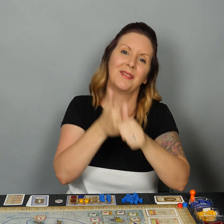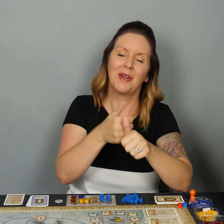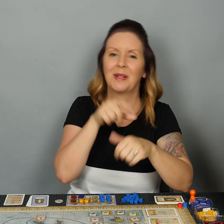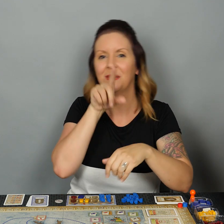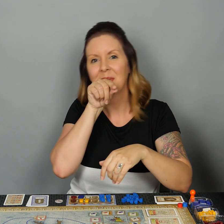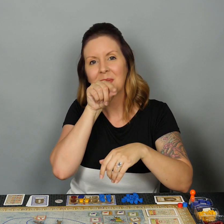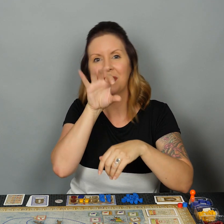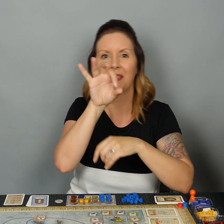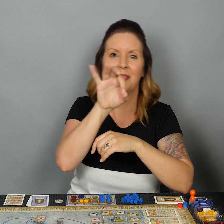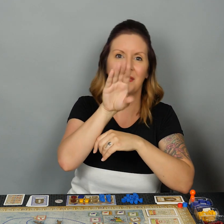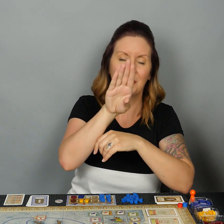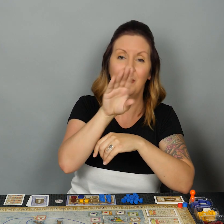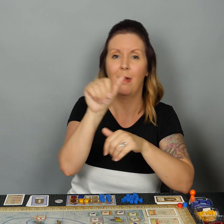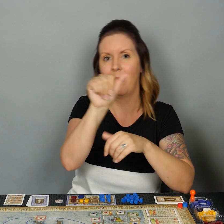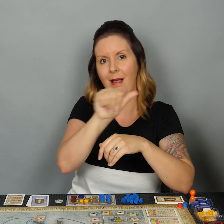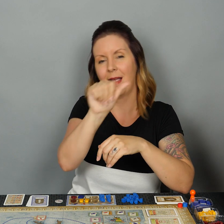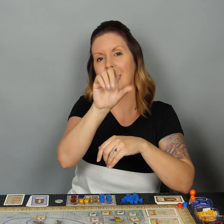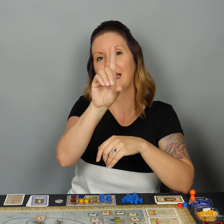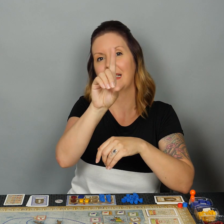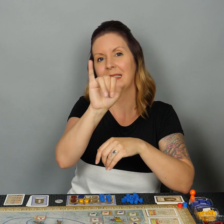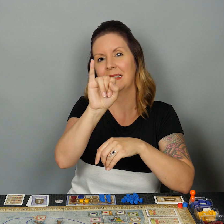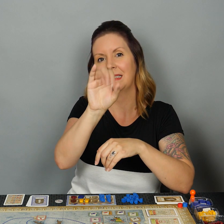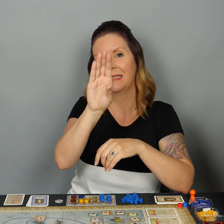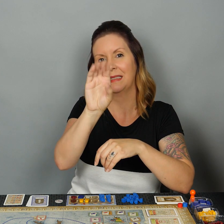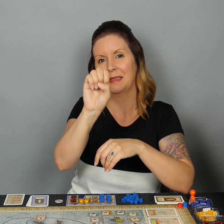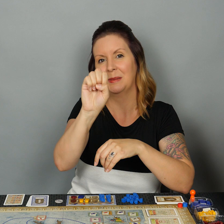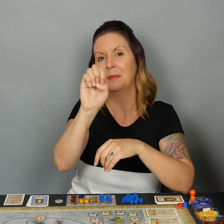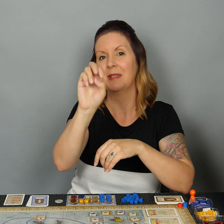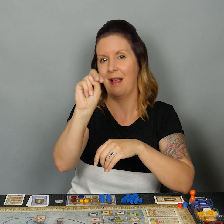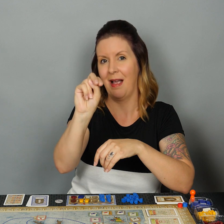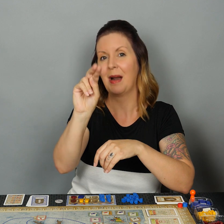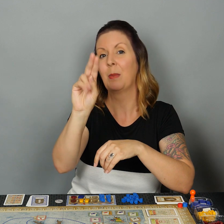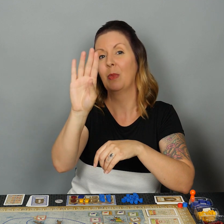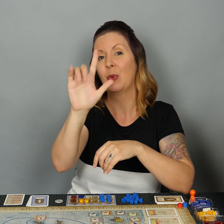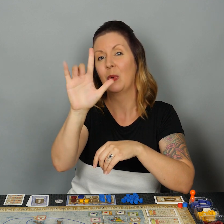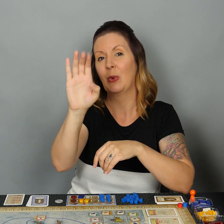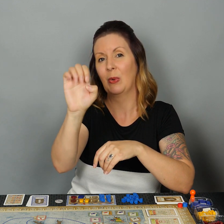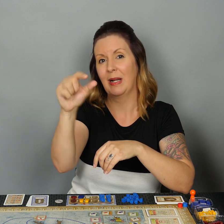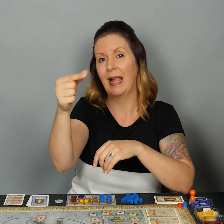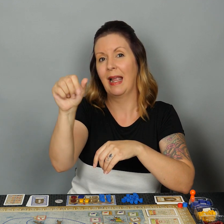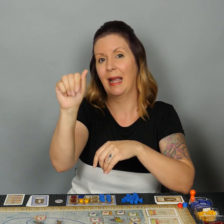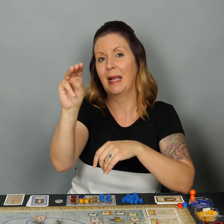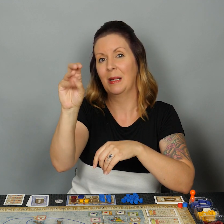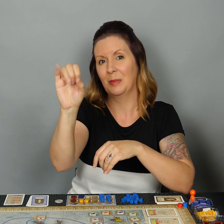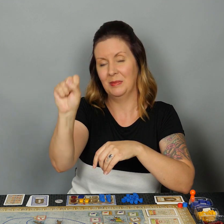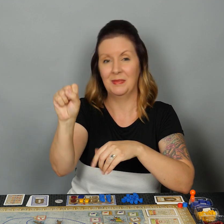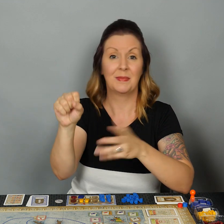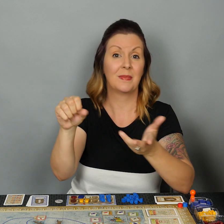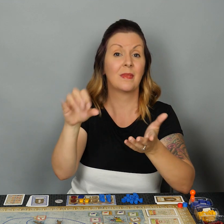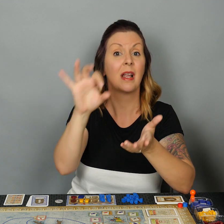Follow us on Twitter and Facebook @DibsOnBlueGames.